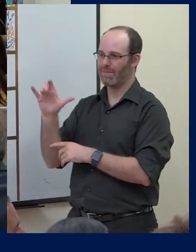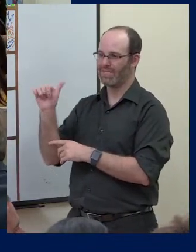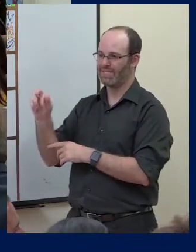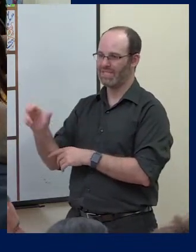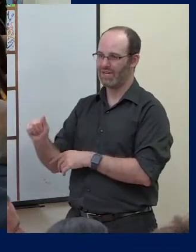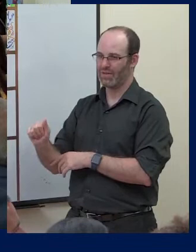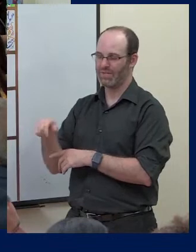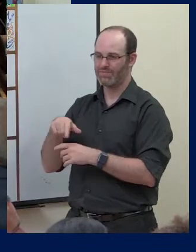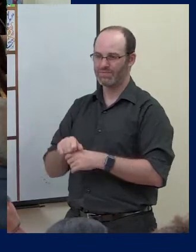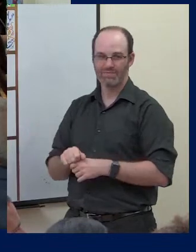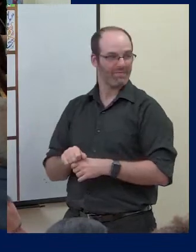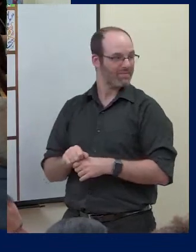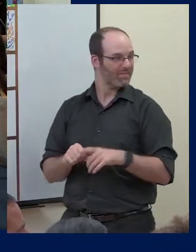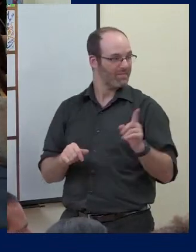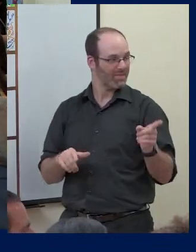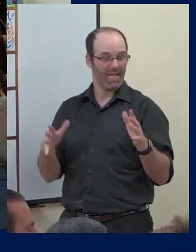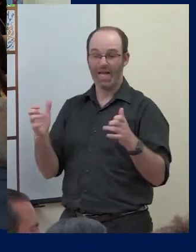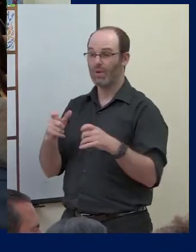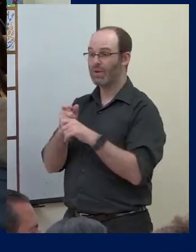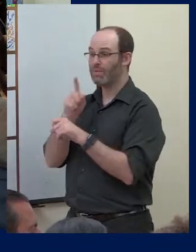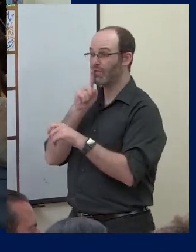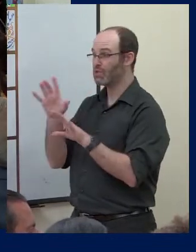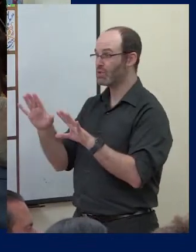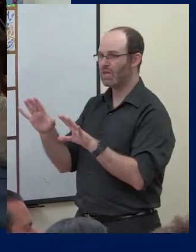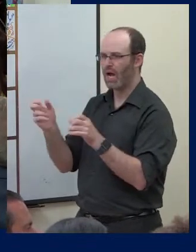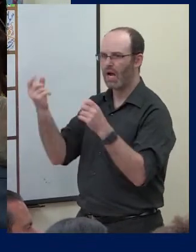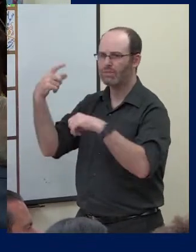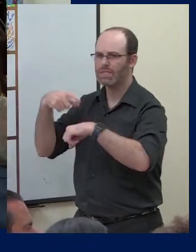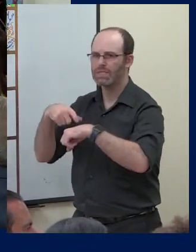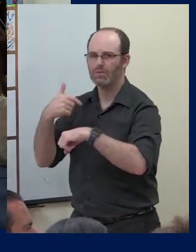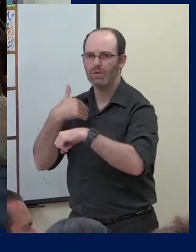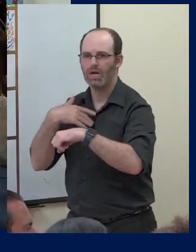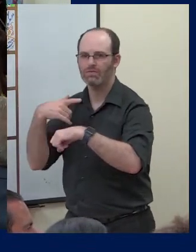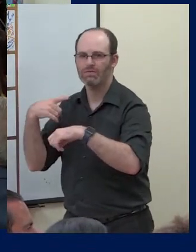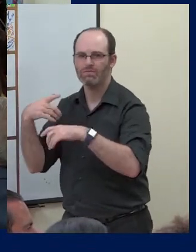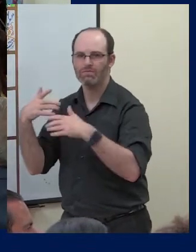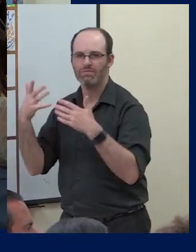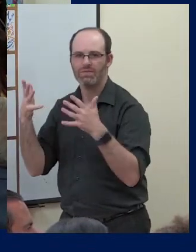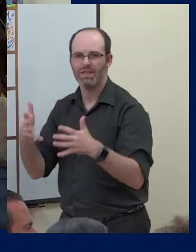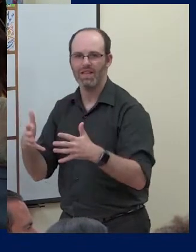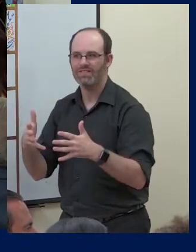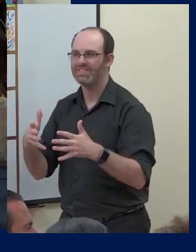I want to make sure how much time we have left because I know.